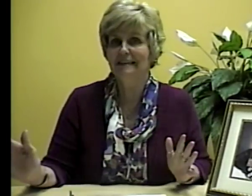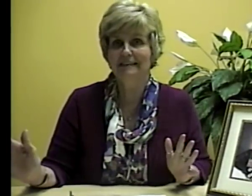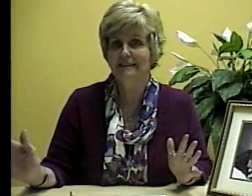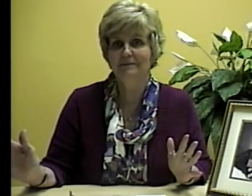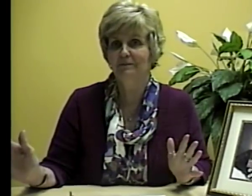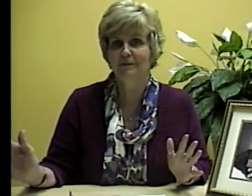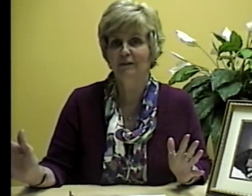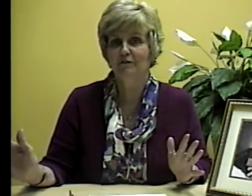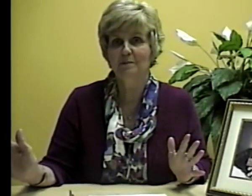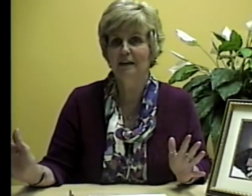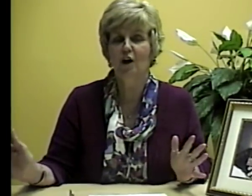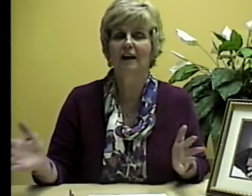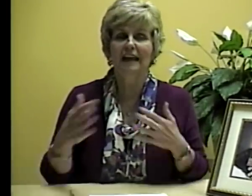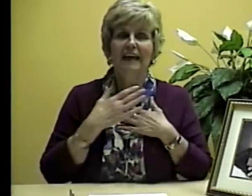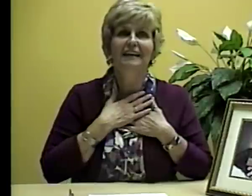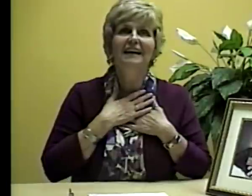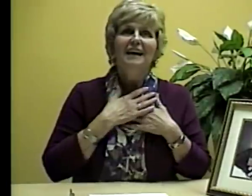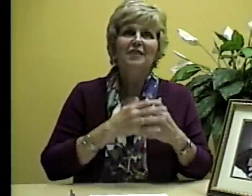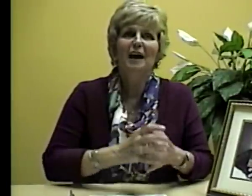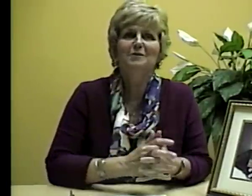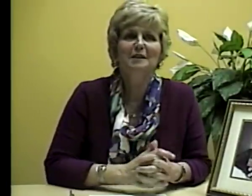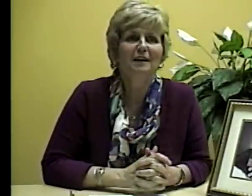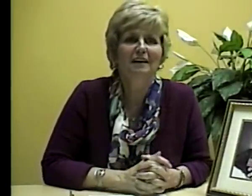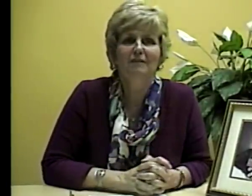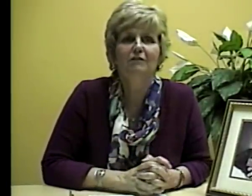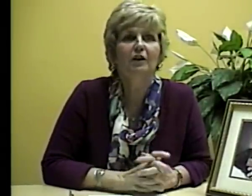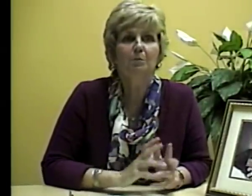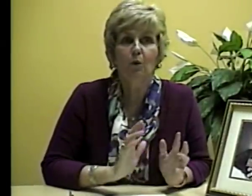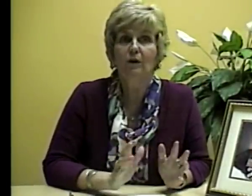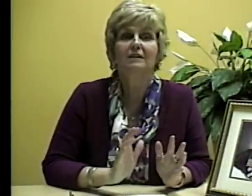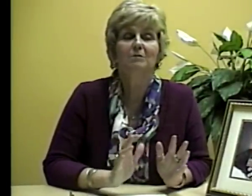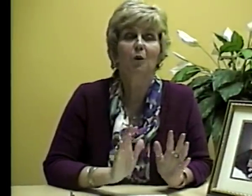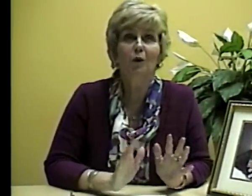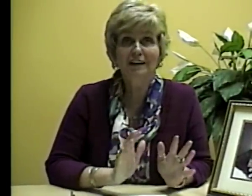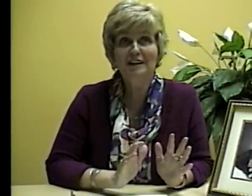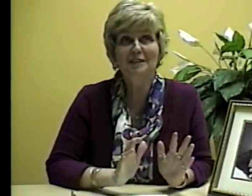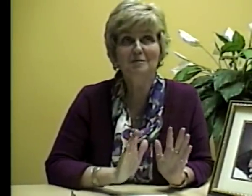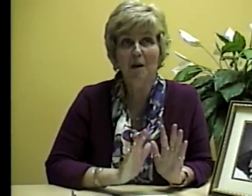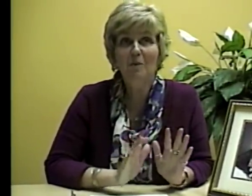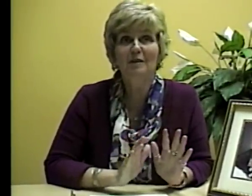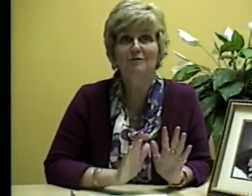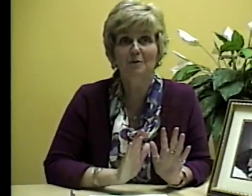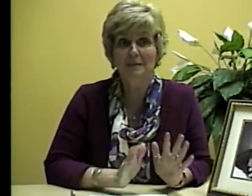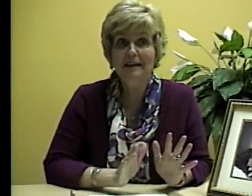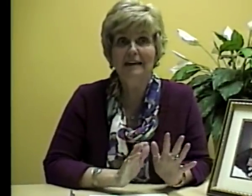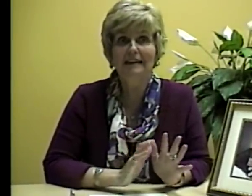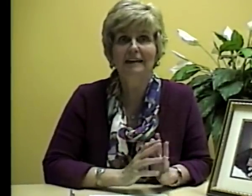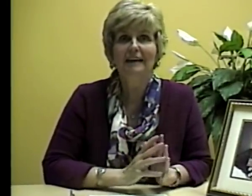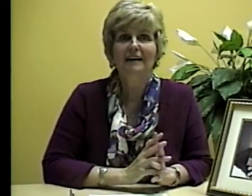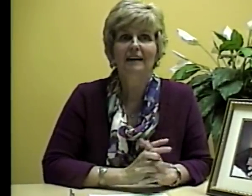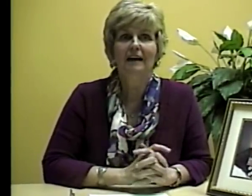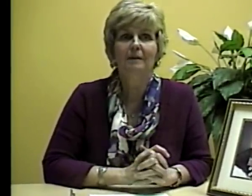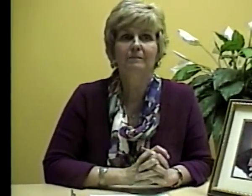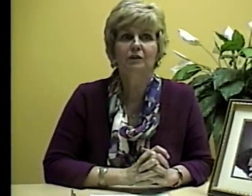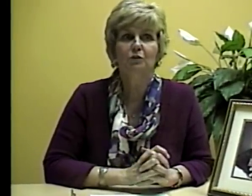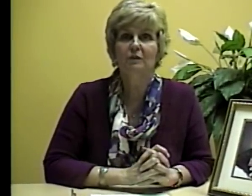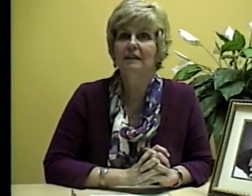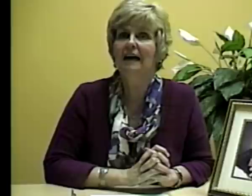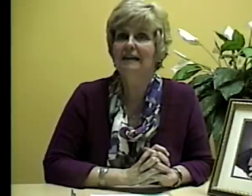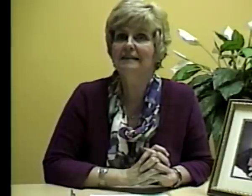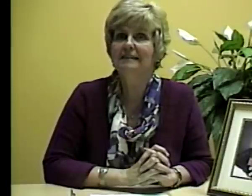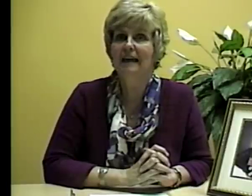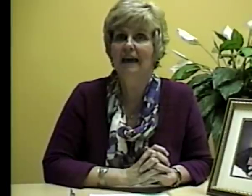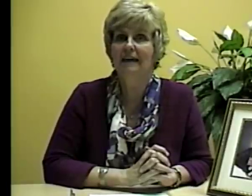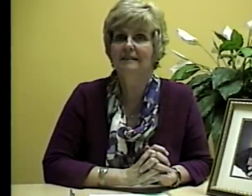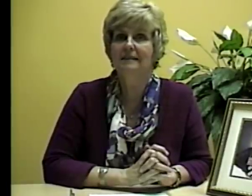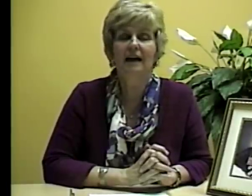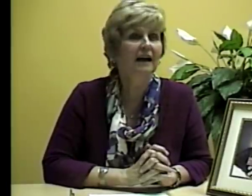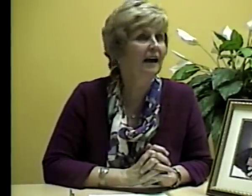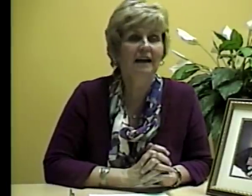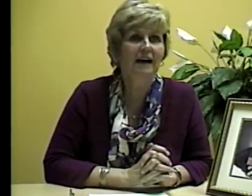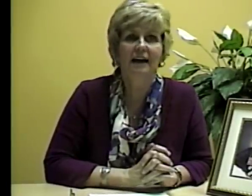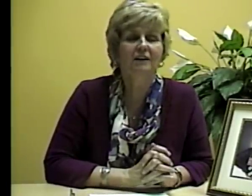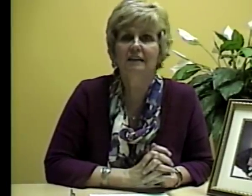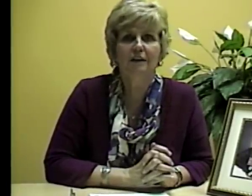all made sense from then on. That was a very poignant moment for me to realize I couldn't